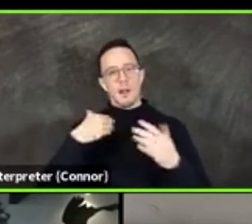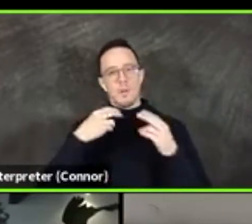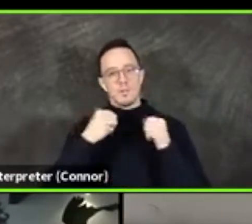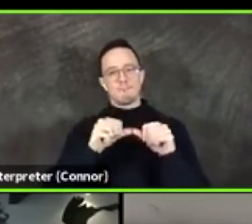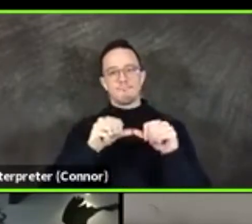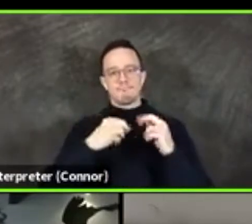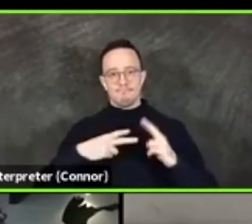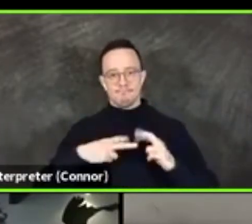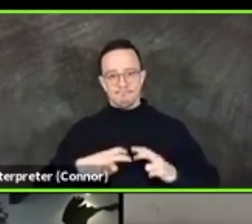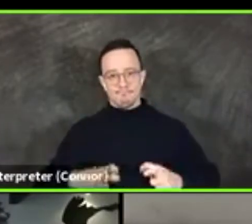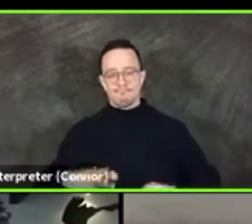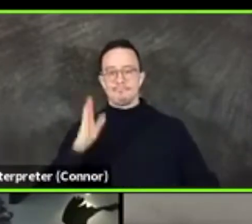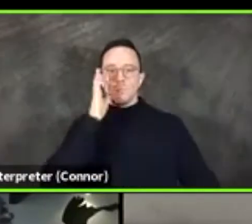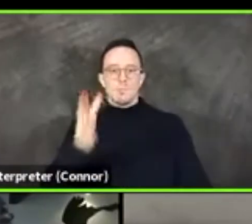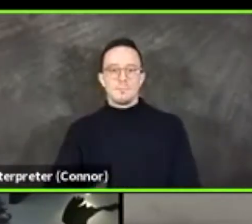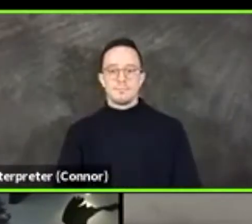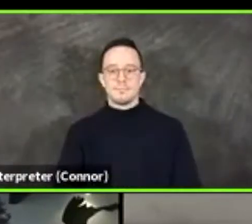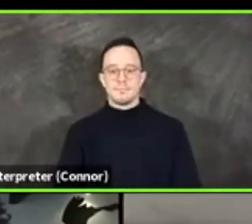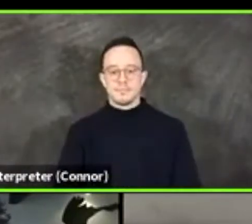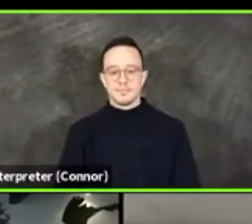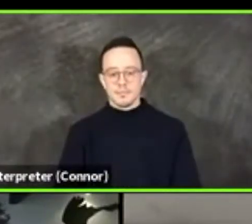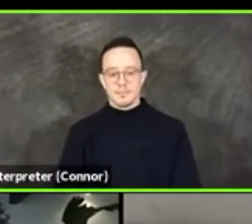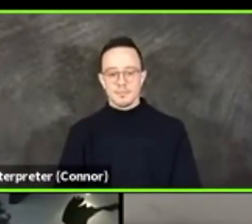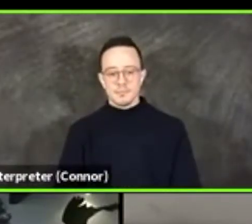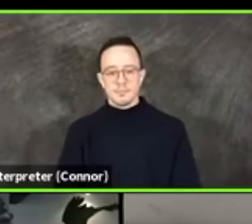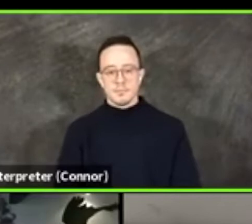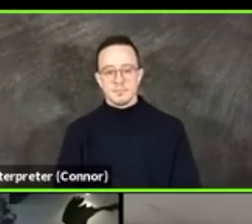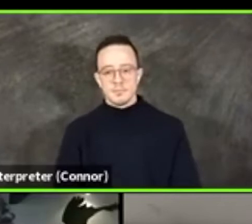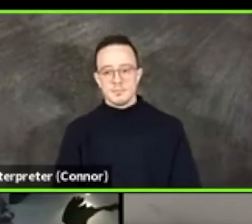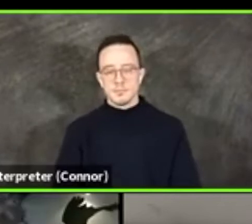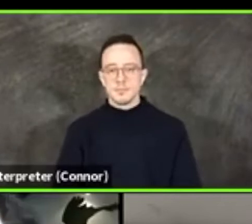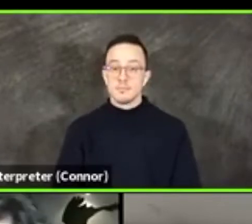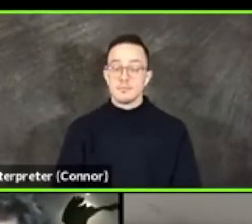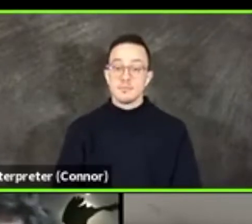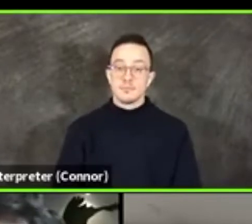(JACKSON): YEAH, THANK YOU.